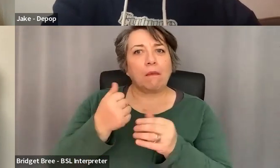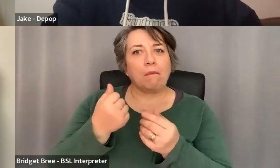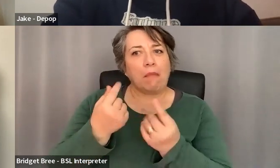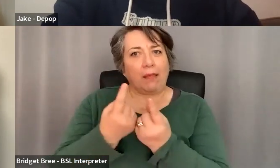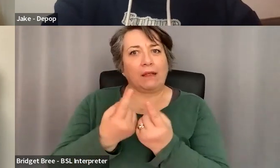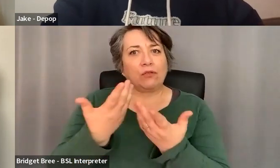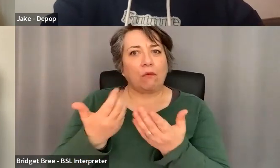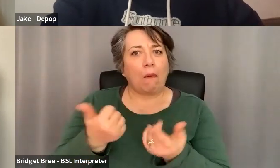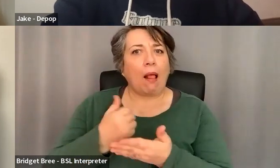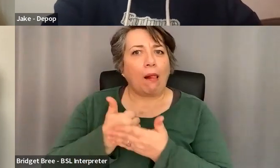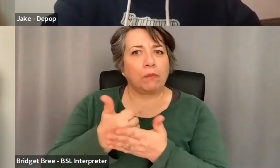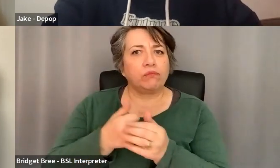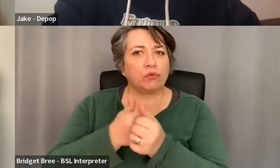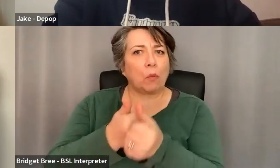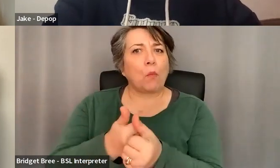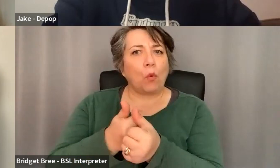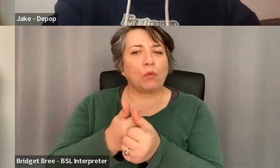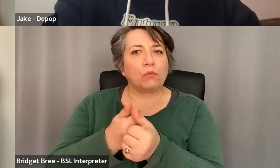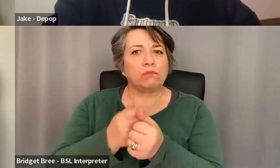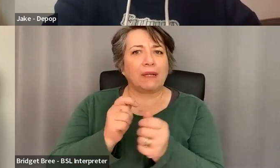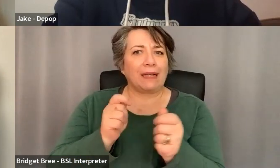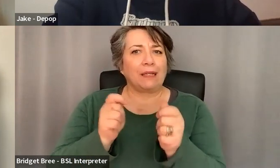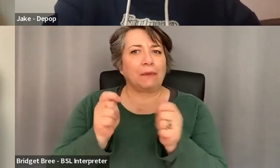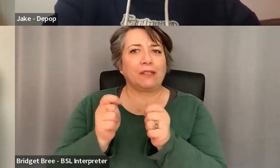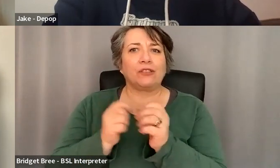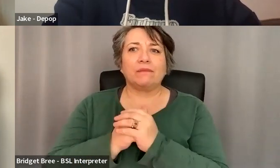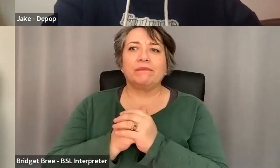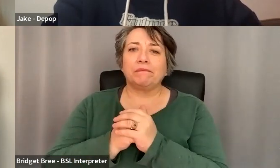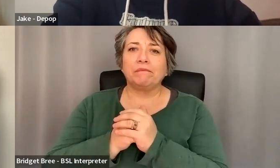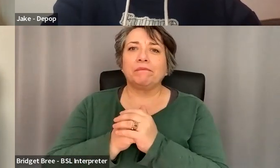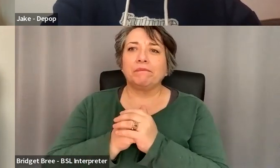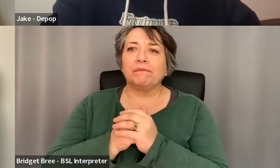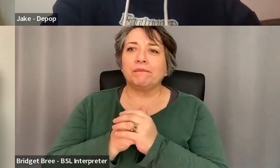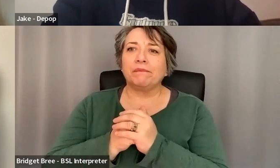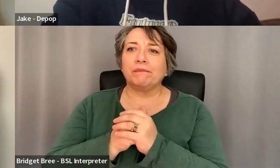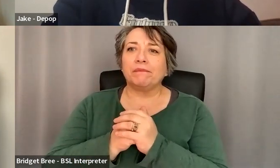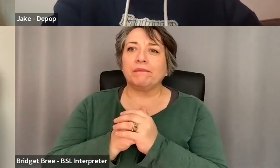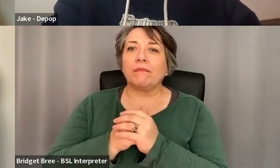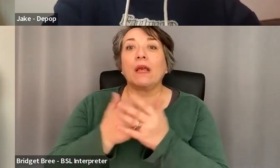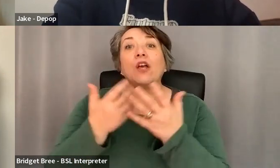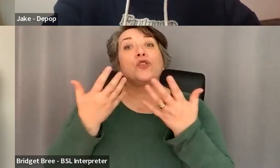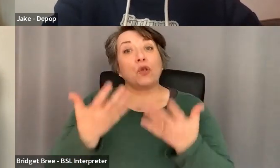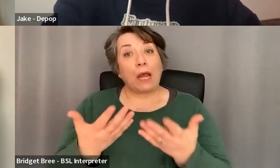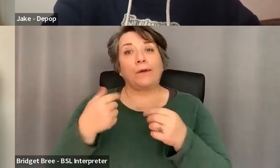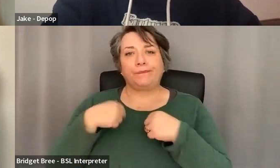So okay. So going back to that, sorry I've got my, you know. I've I've read the job description. So, going back - sorry, I have - I have read the job description. I'm confident that I'll be able to ask for things during the process, and I have, you know, application form.